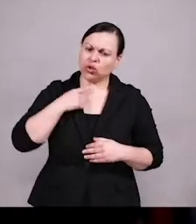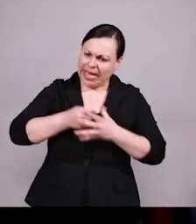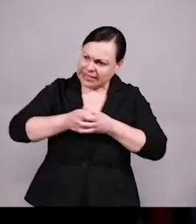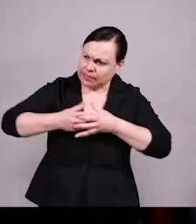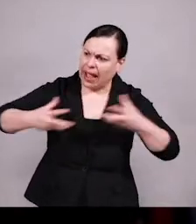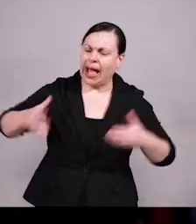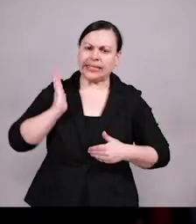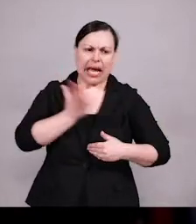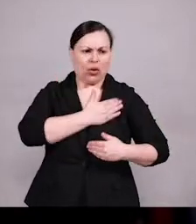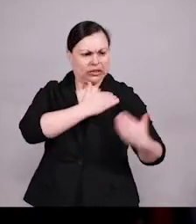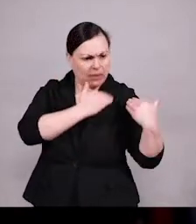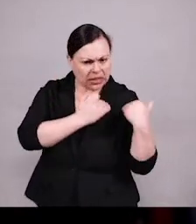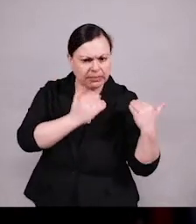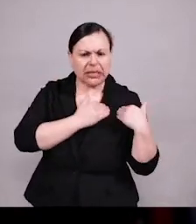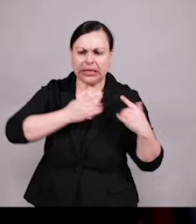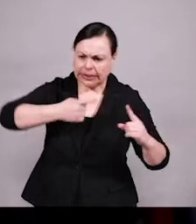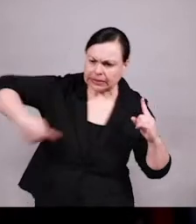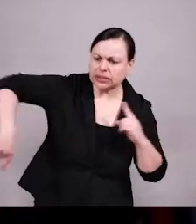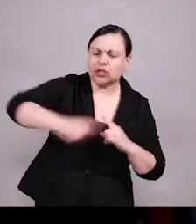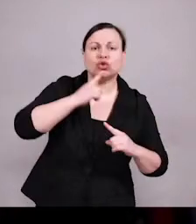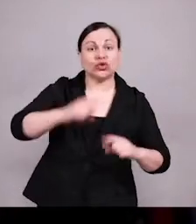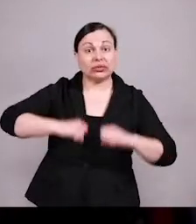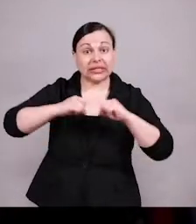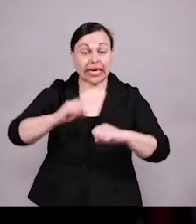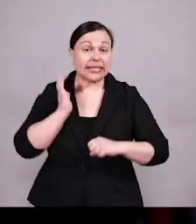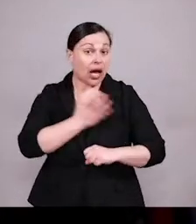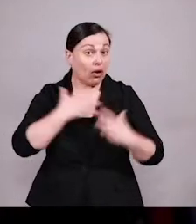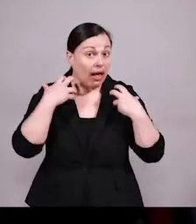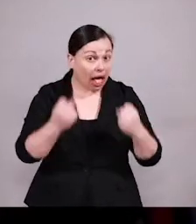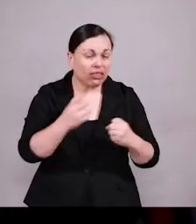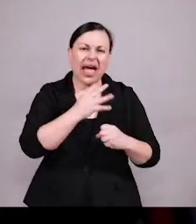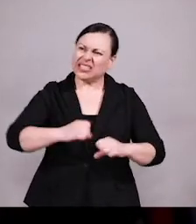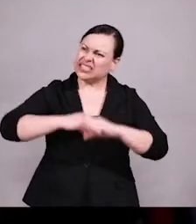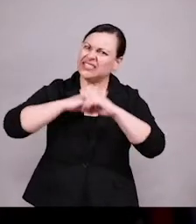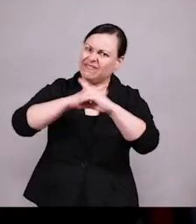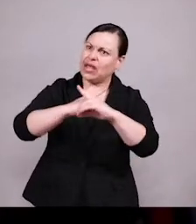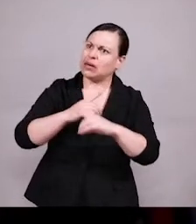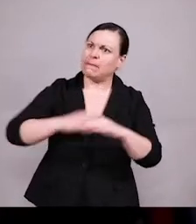our circles of responsibility, to protect the health and defend the basic liberties of others.